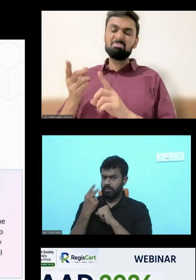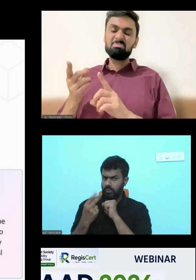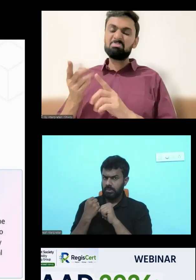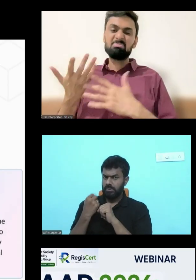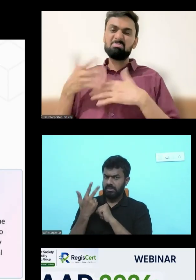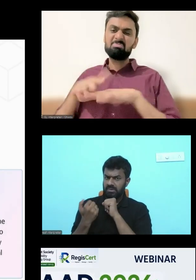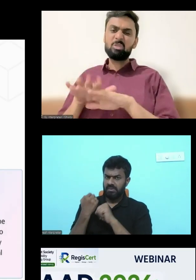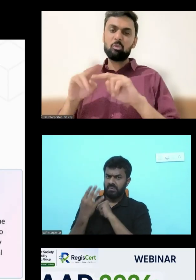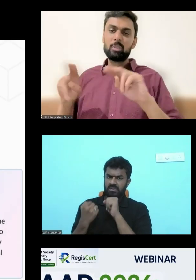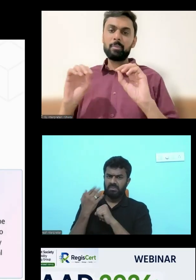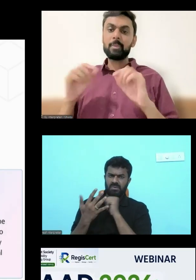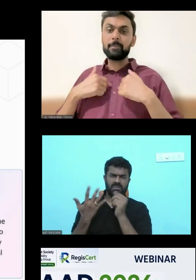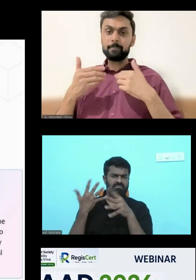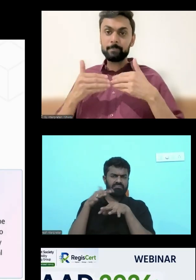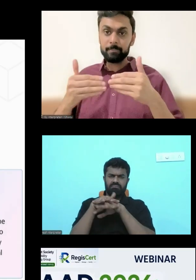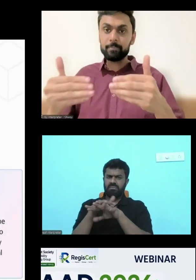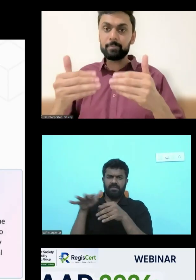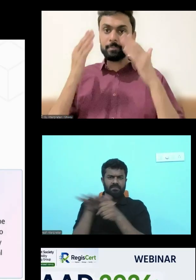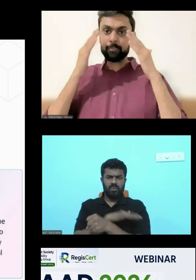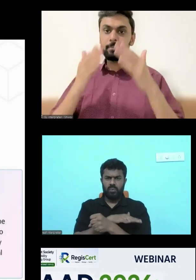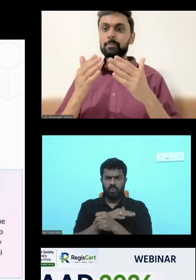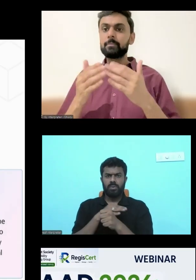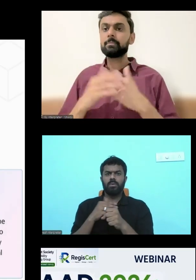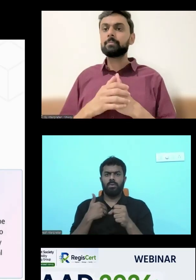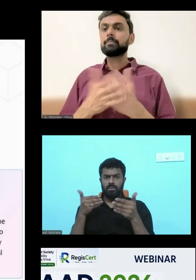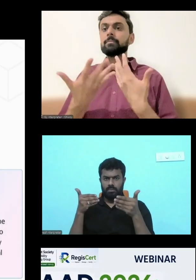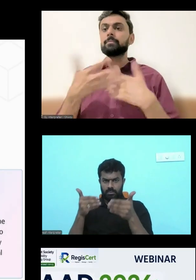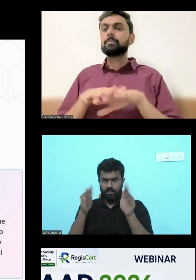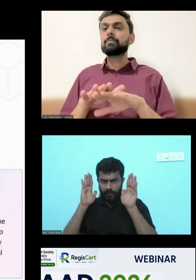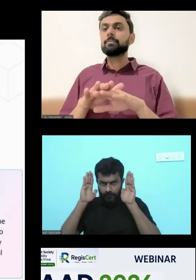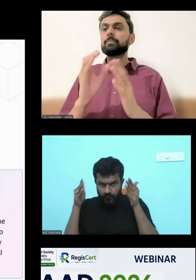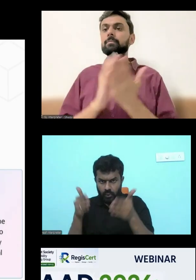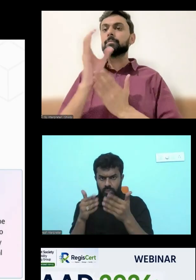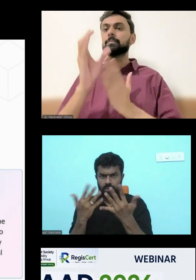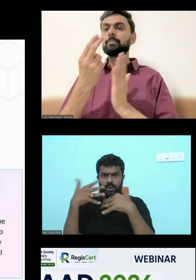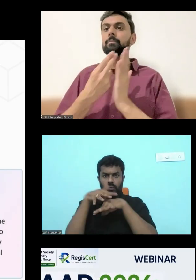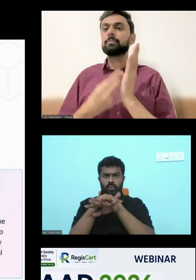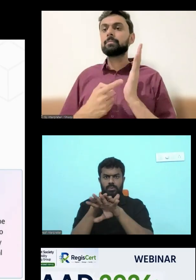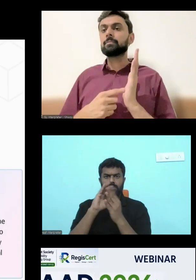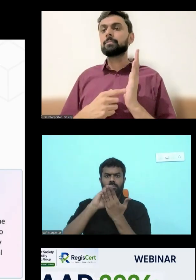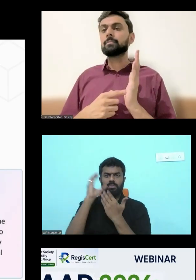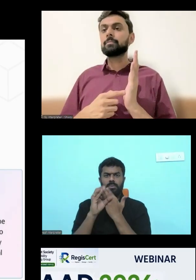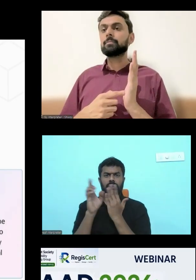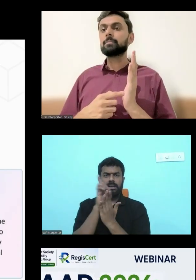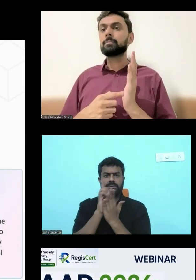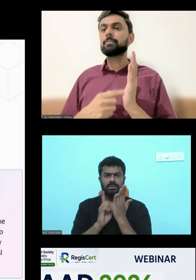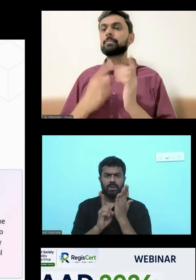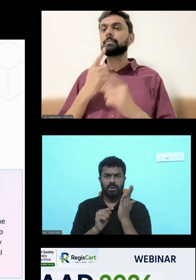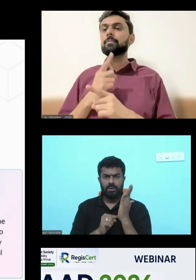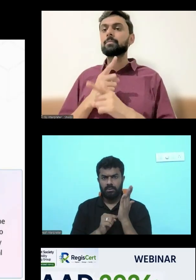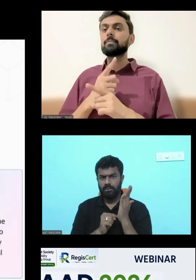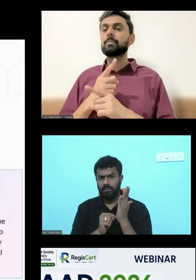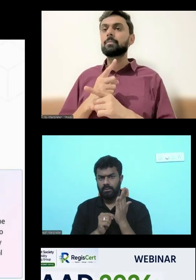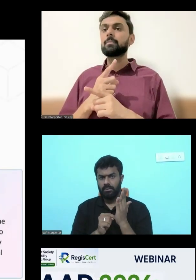So, we need to focus on the inclusive curriculum design that facilitates teachers, educators, and